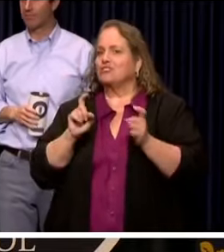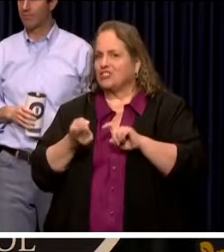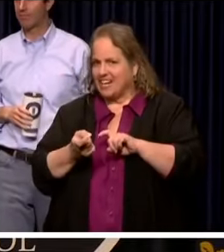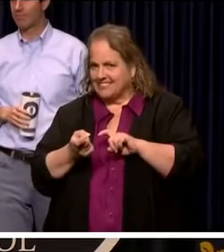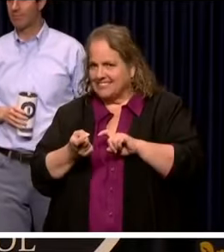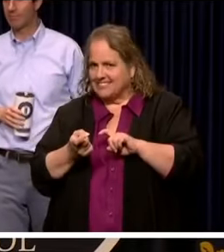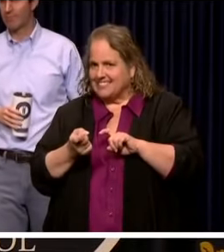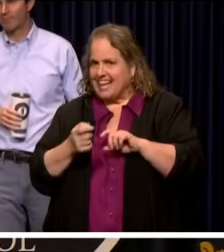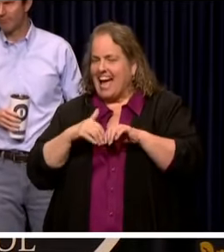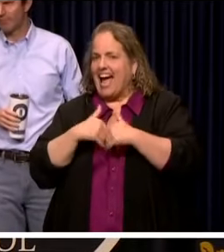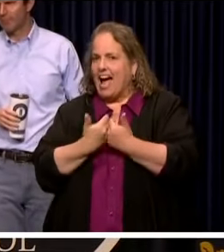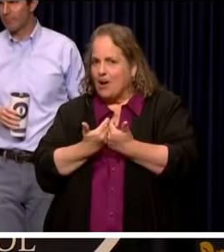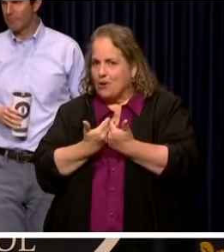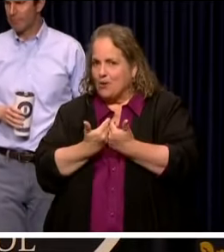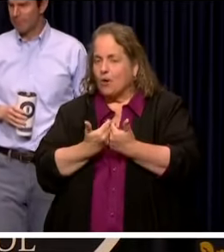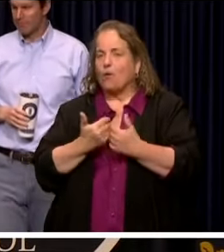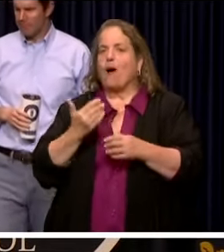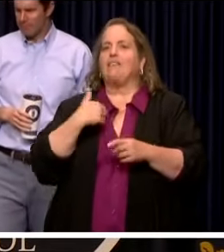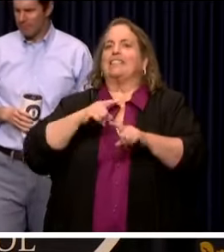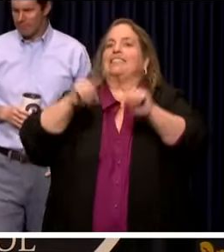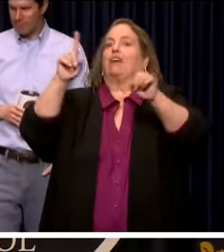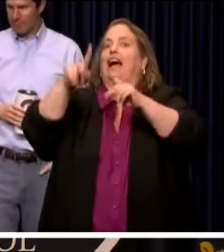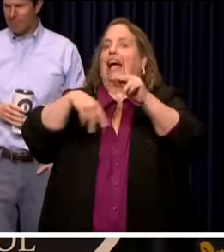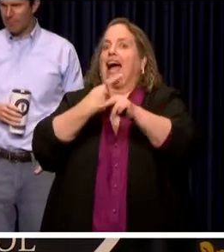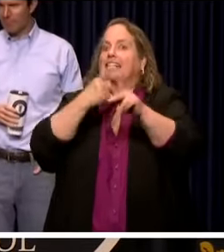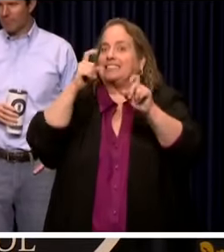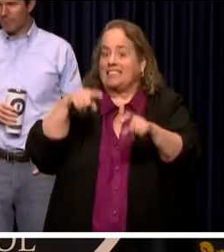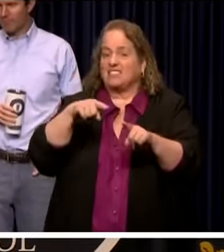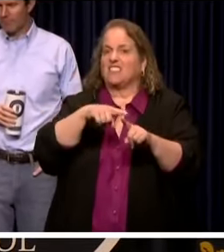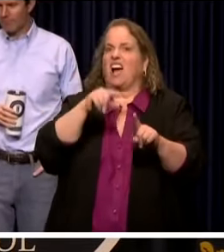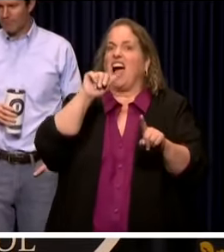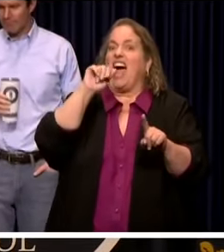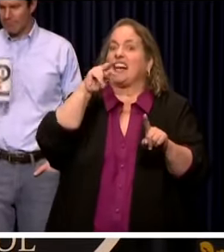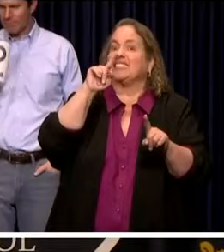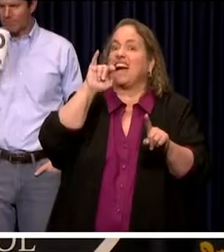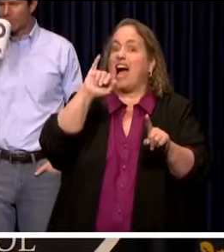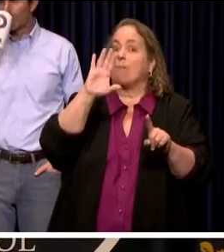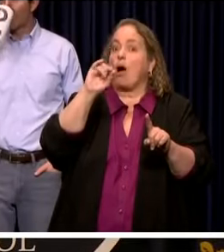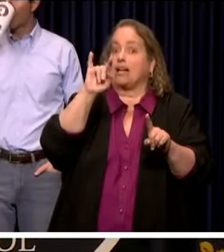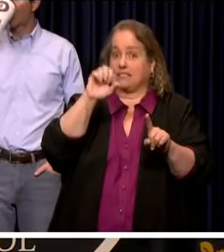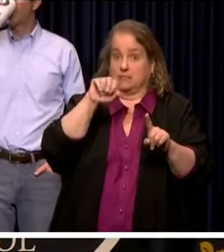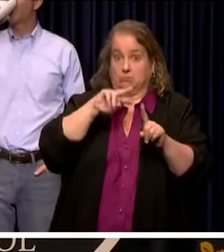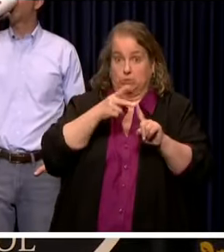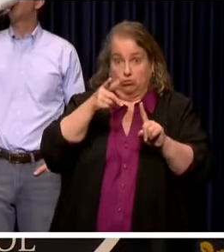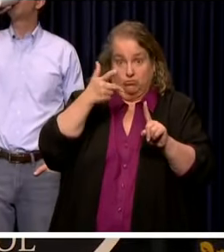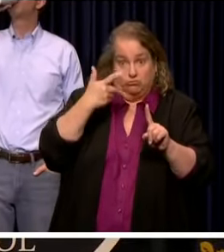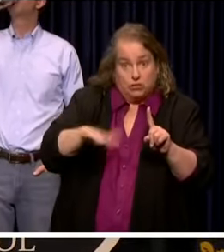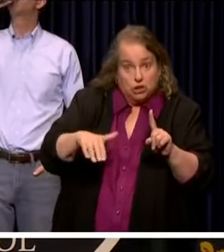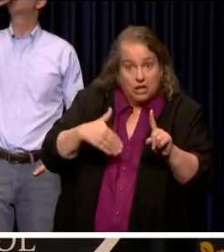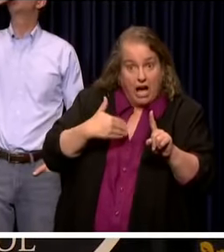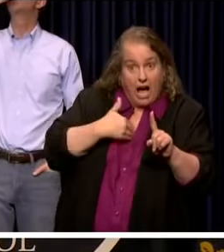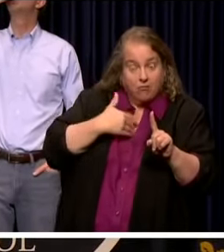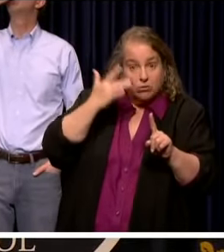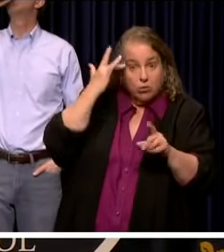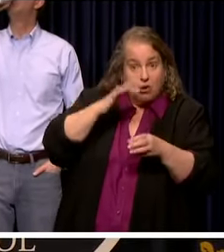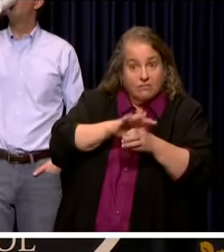MAKE SURE THAT IN THE AREAS THAT WE ARE TESTING, PADUCAH, PIKEVILLE, MADISONVILLE AND